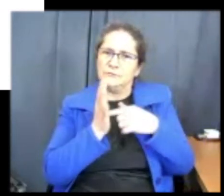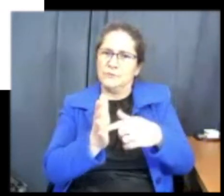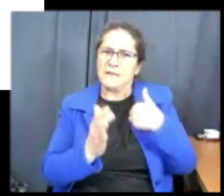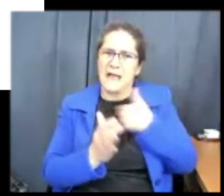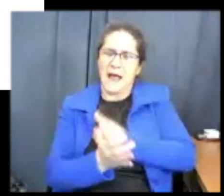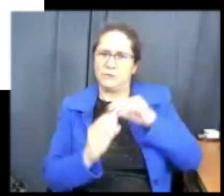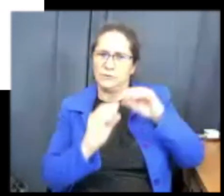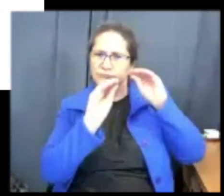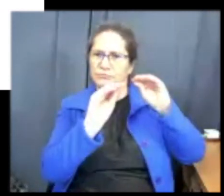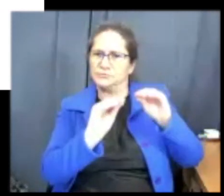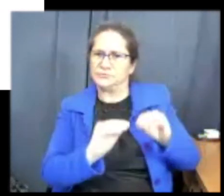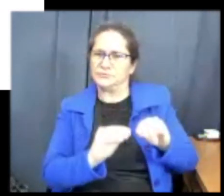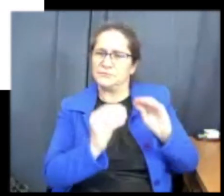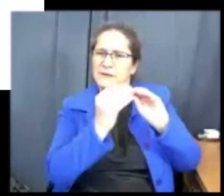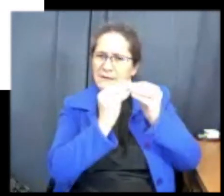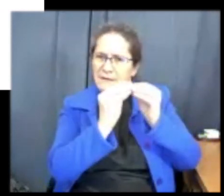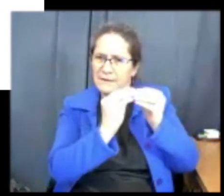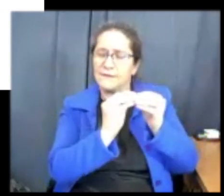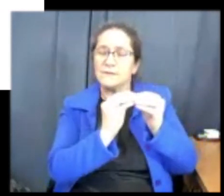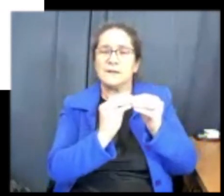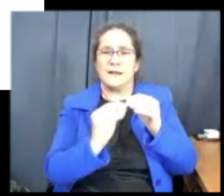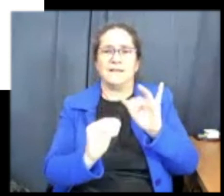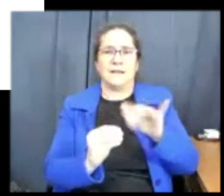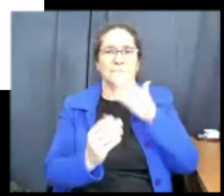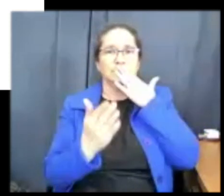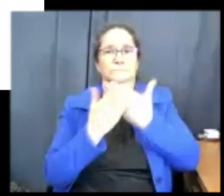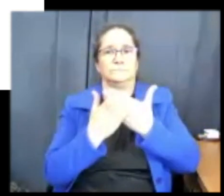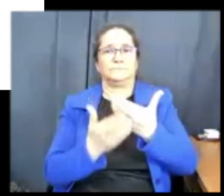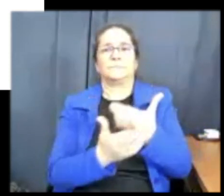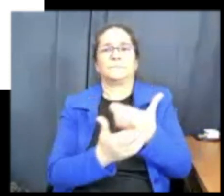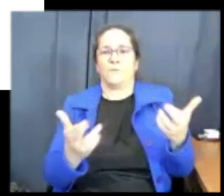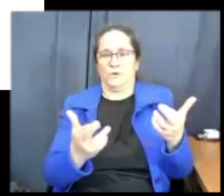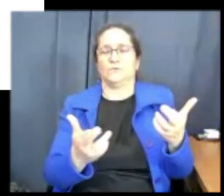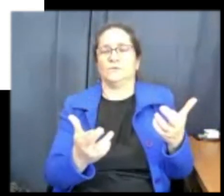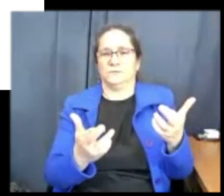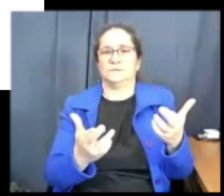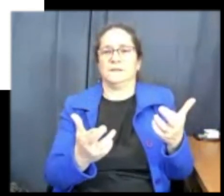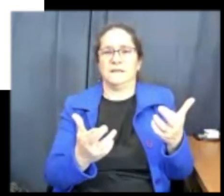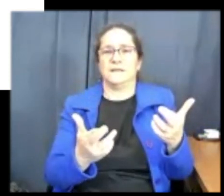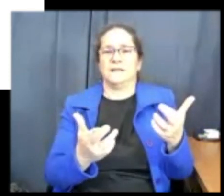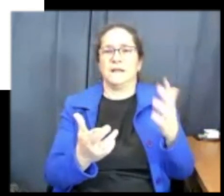I think that is a resource that we will add both into our chat